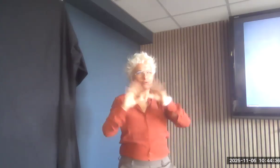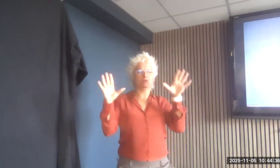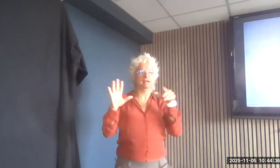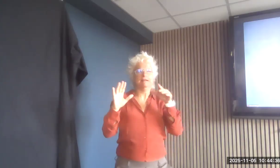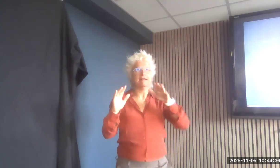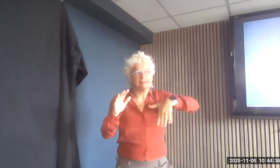, so that's something that I would like to look into further, but maybe previous research will happen around this, and we can have further conversations. I think that'll be very interesting. It's a very good question.